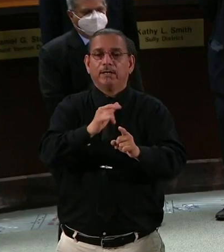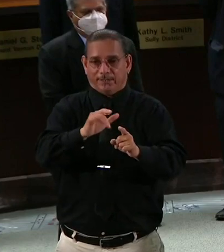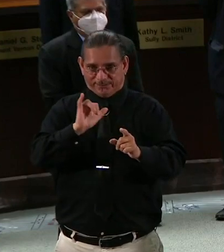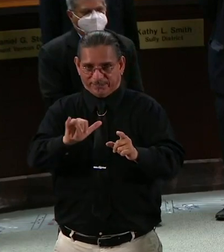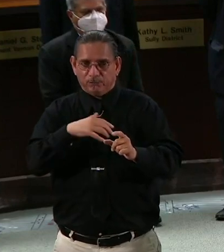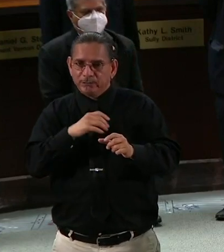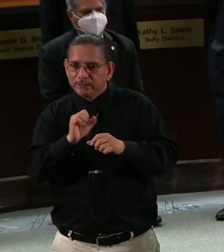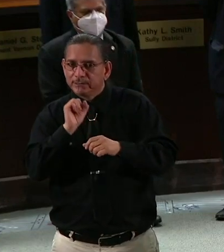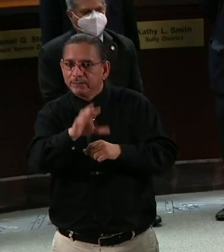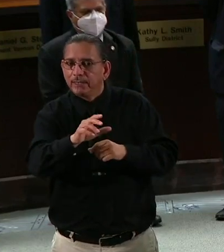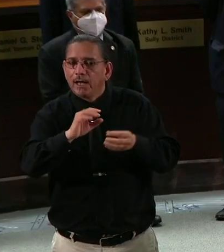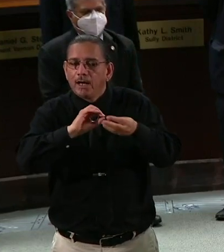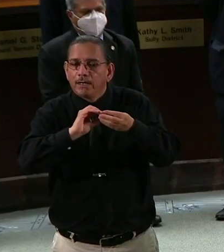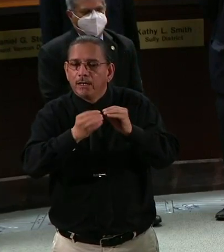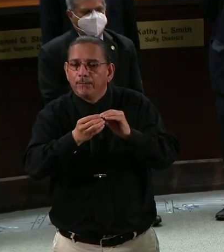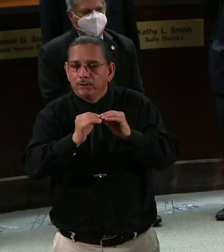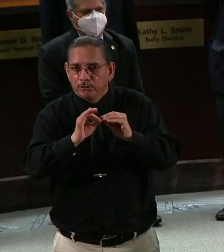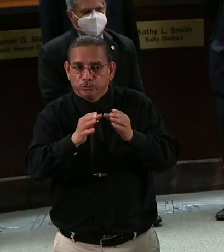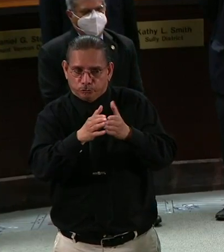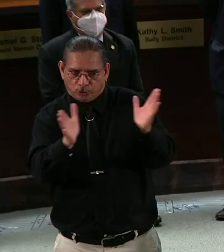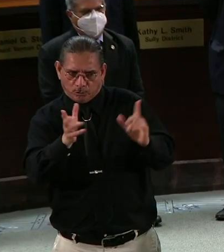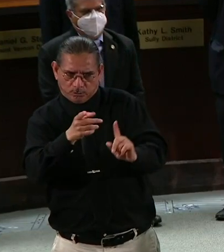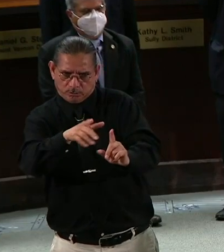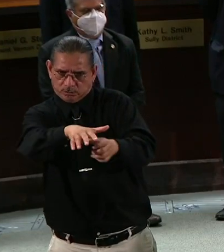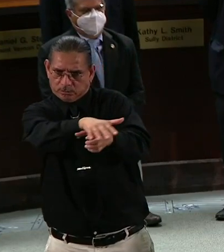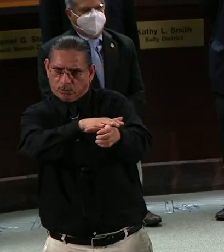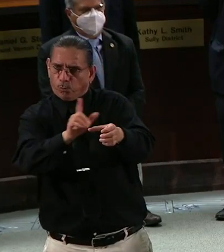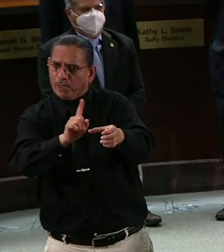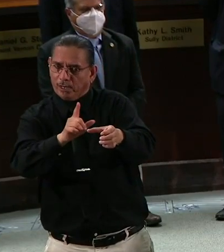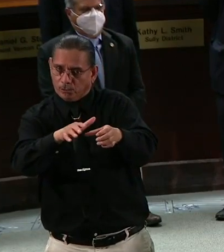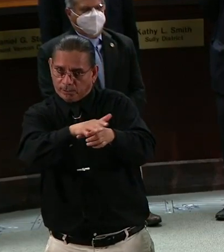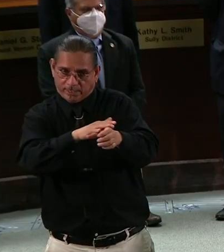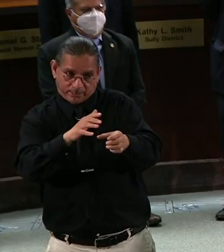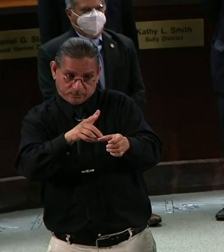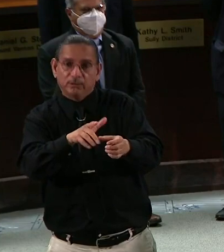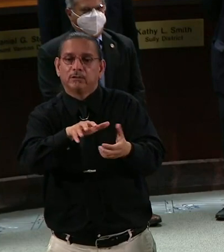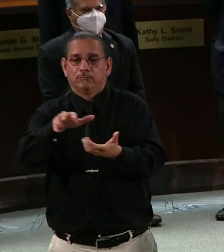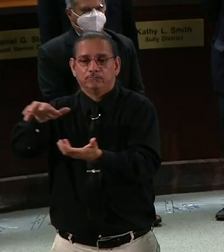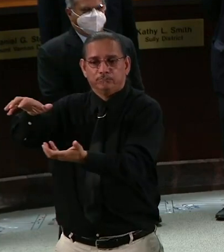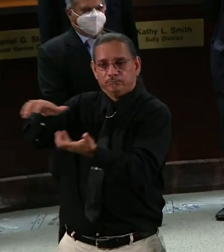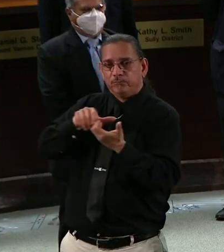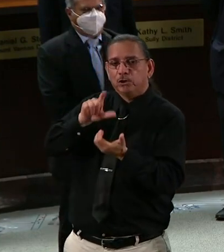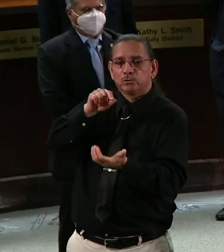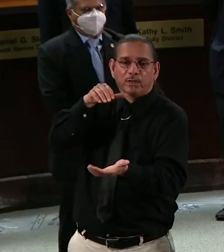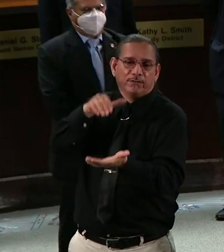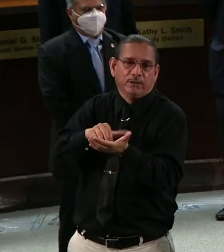LARGER LOCALITIES AND I CAN GIVE YOU A NUMBER- THAT IS